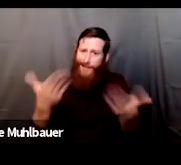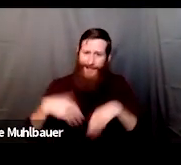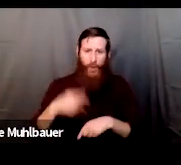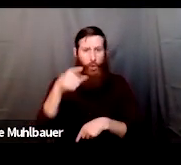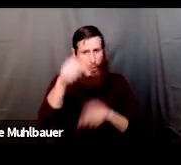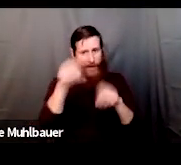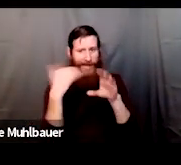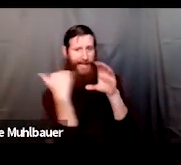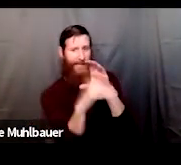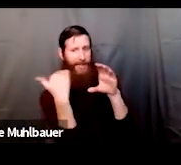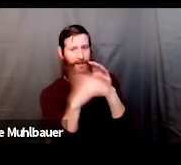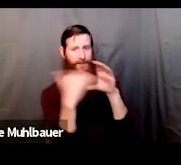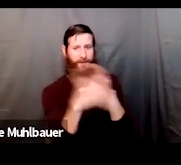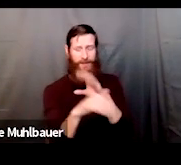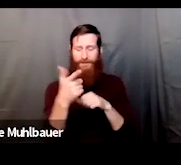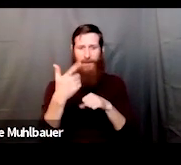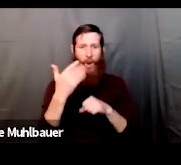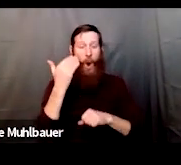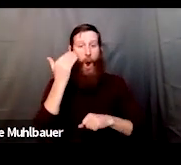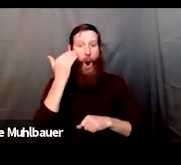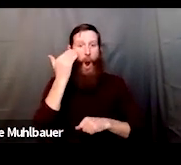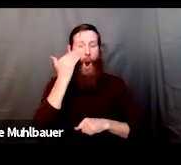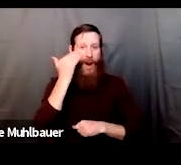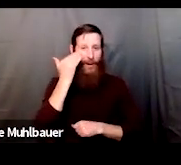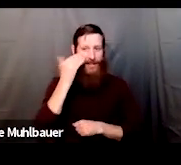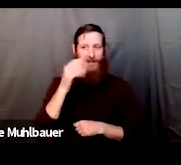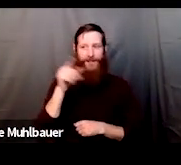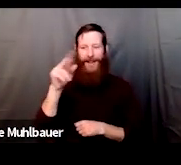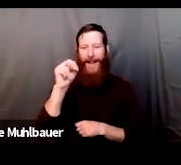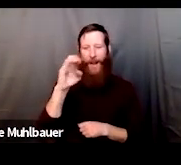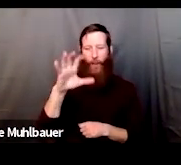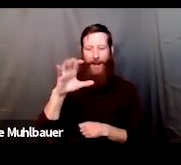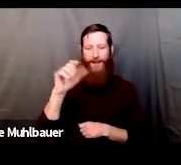I've put into the chat, you can send an email to awareness@NWAC.us I'll put it in the chat again.